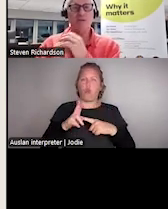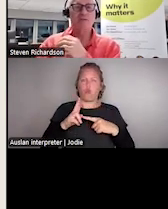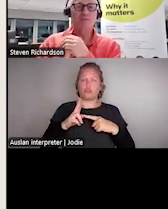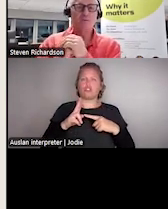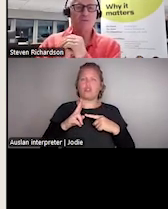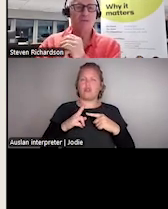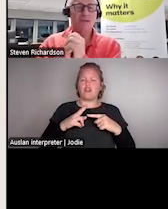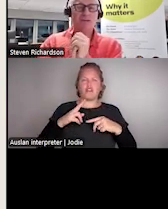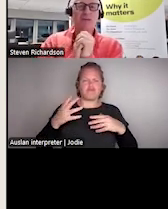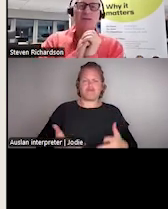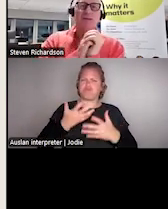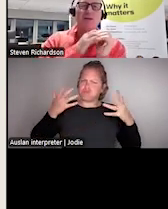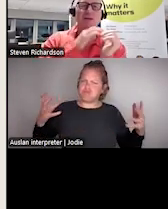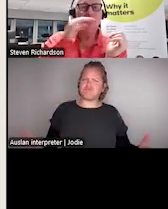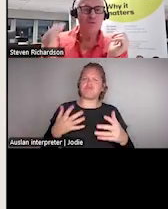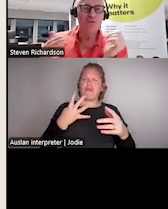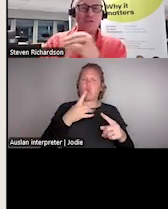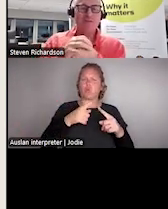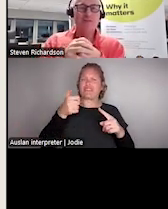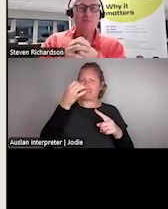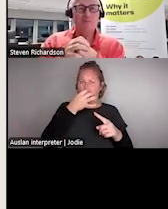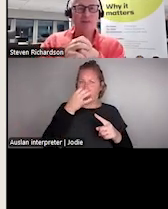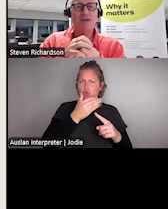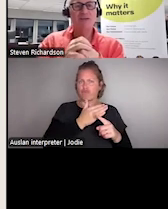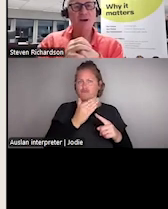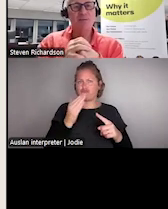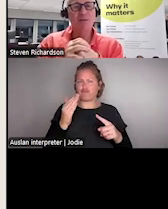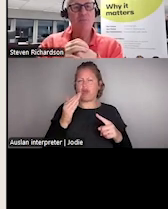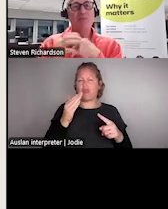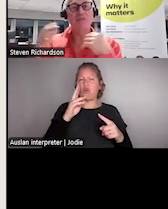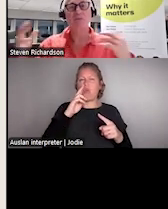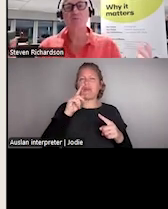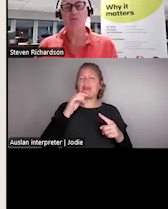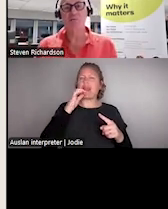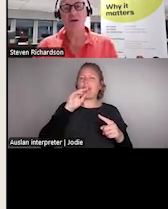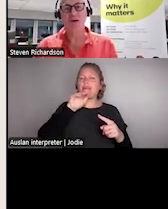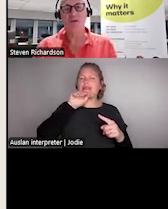in hours four ? 6. Usually there is a dip at that time. That is where you want to